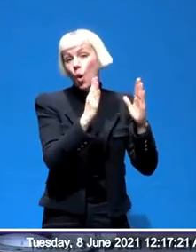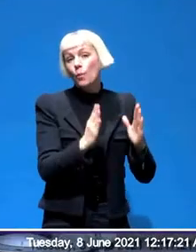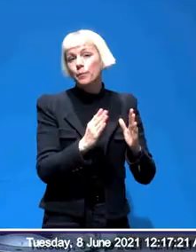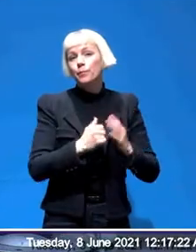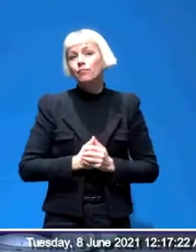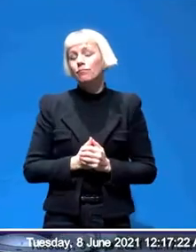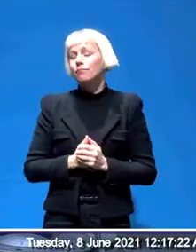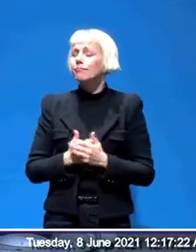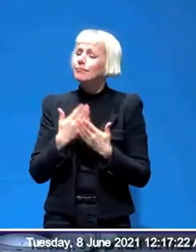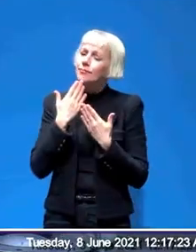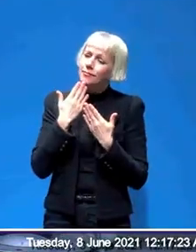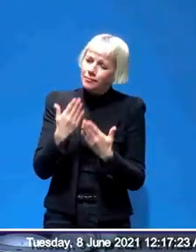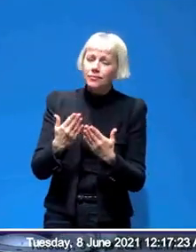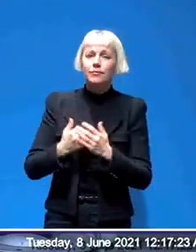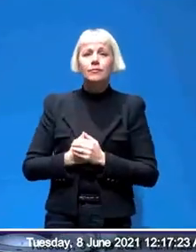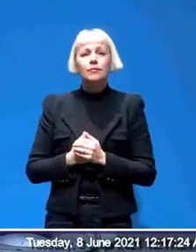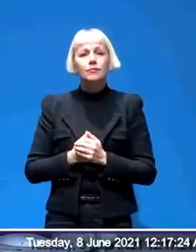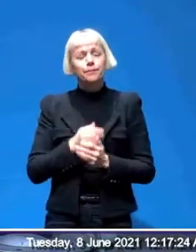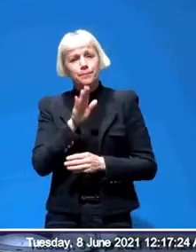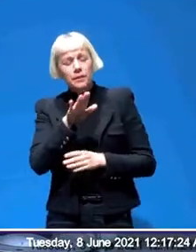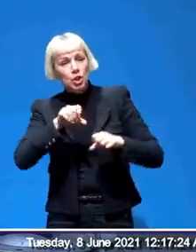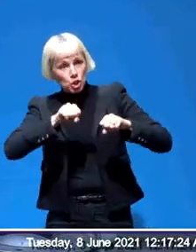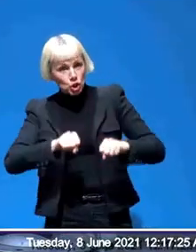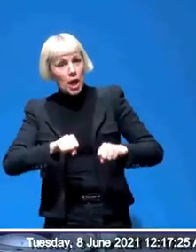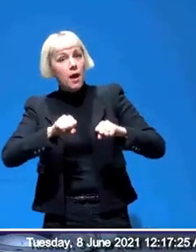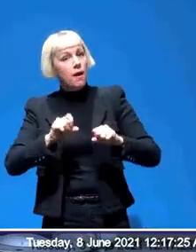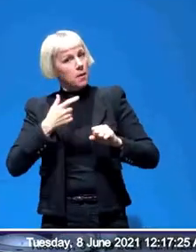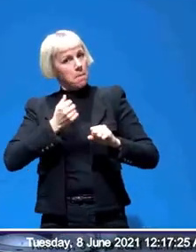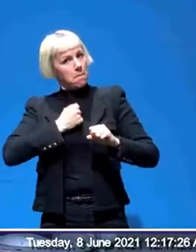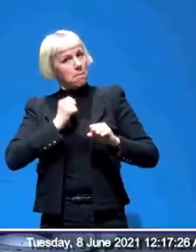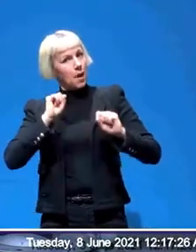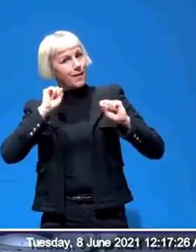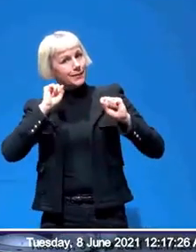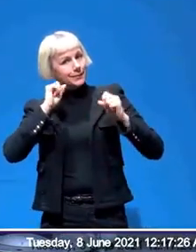Thank you, Ms Rogers. Chair, I understand that none of the parties with leave have any questions of Ms Rogers.